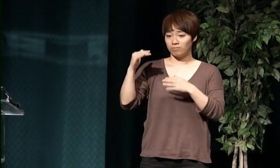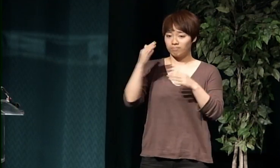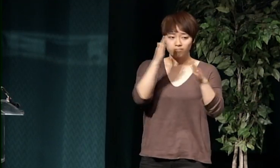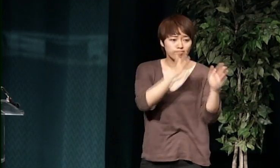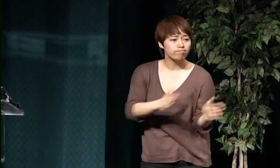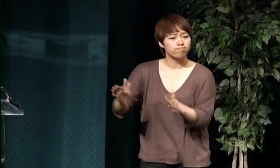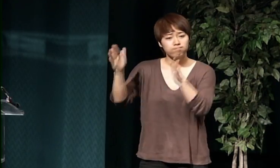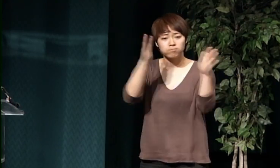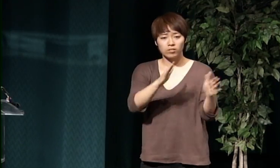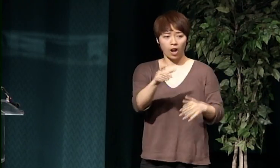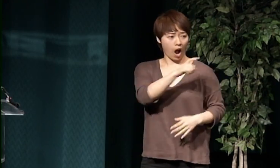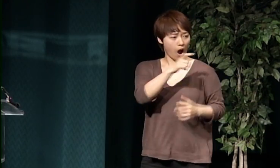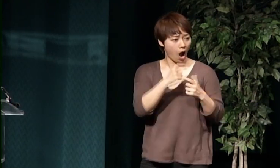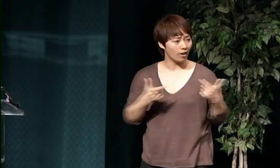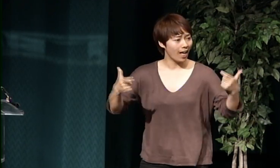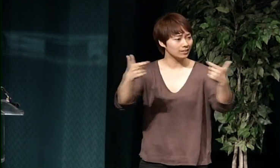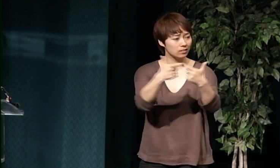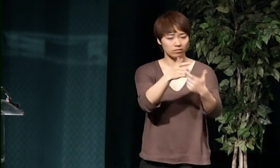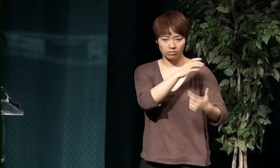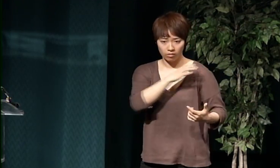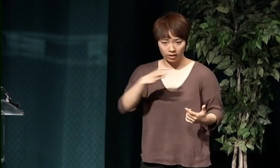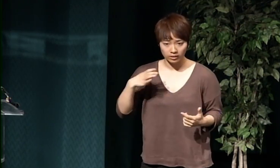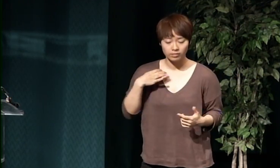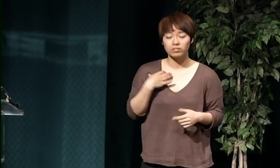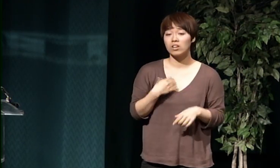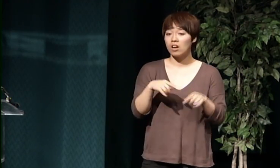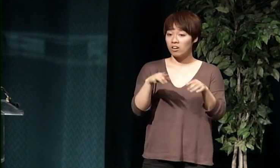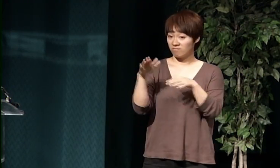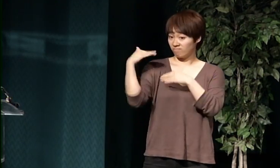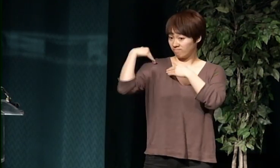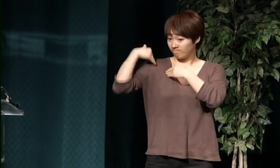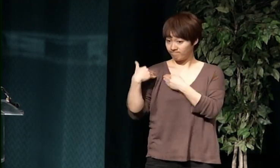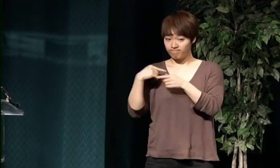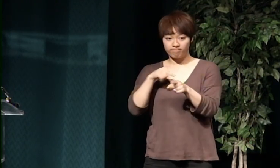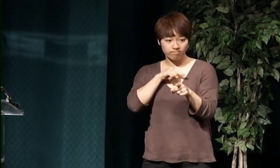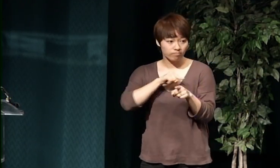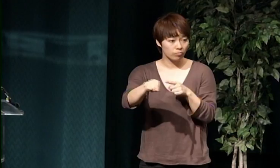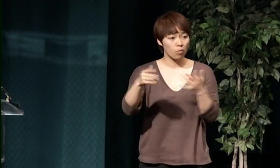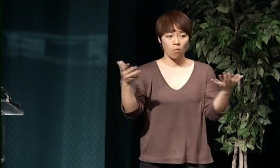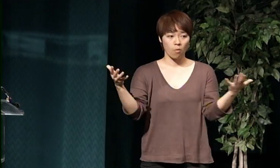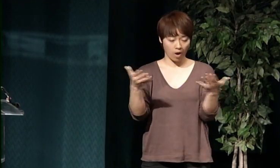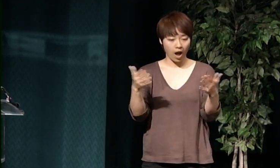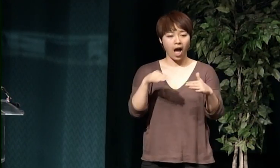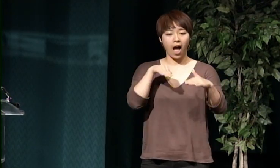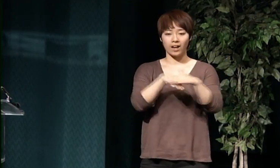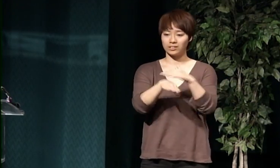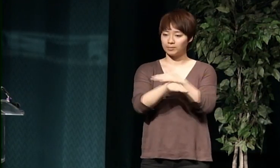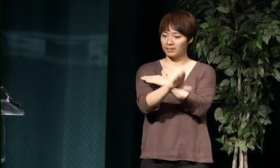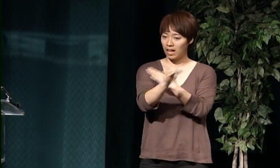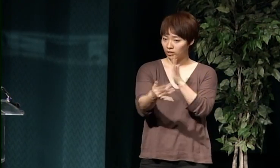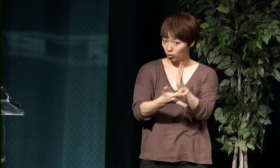organizing the congress, the WFD expert groups